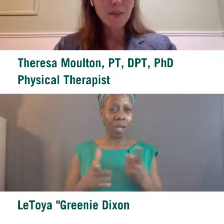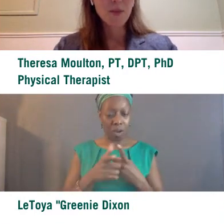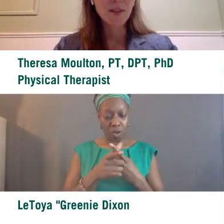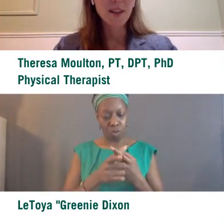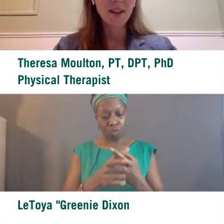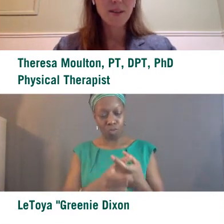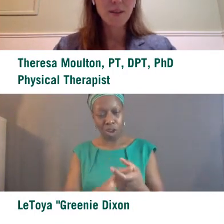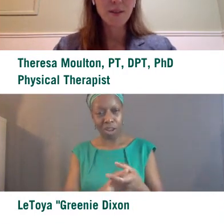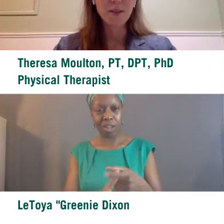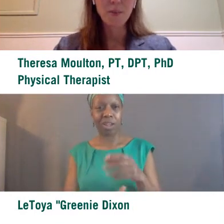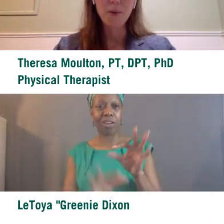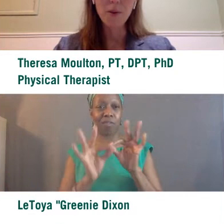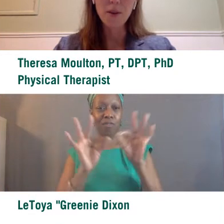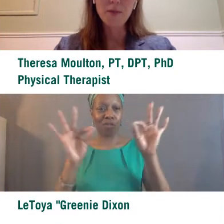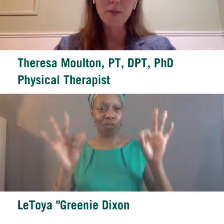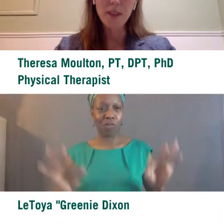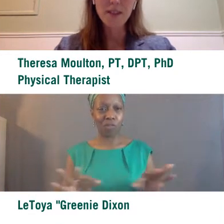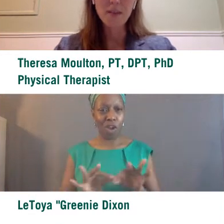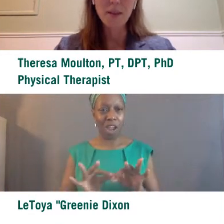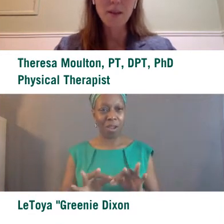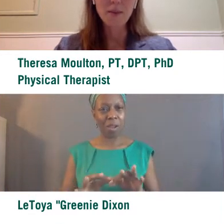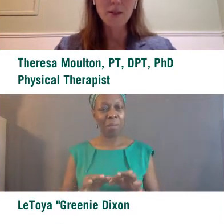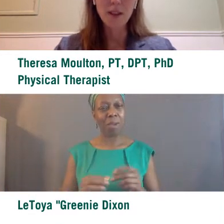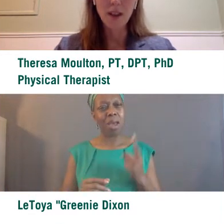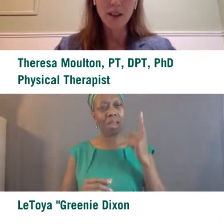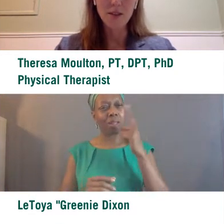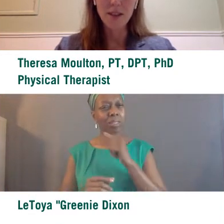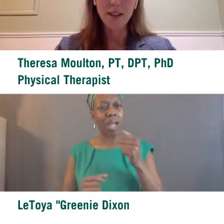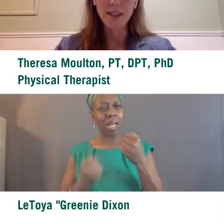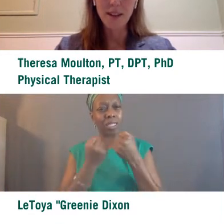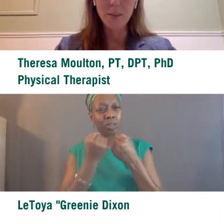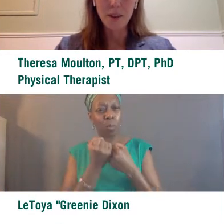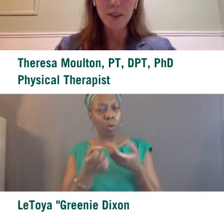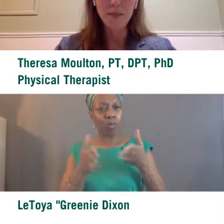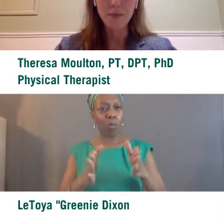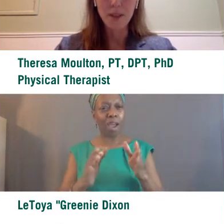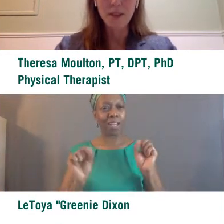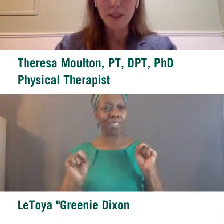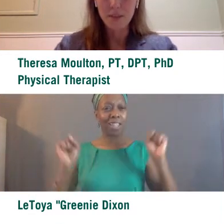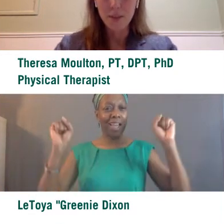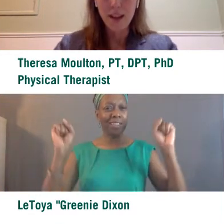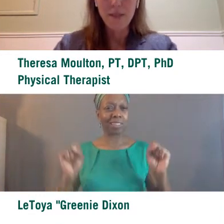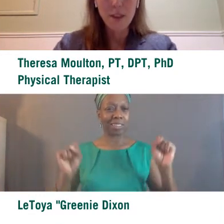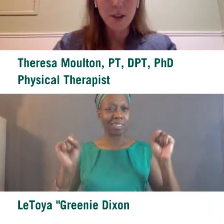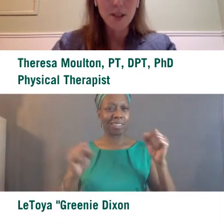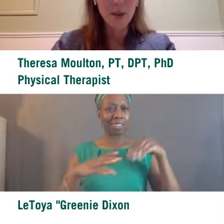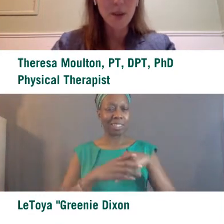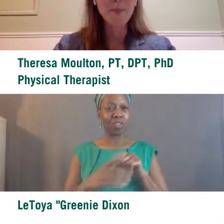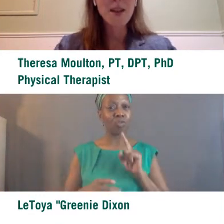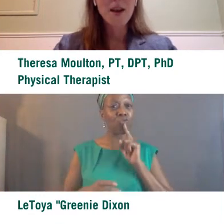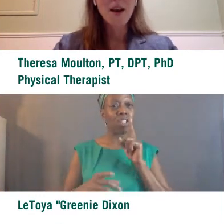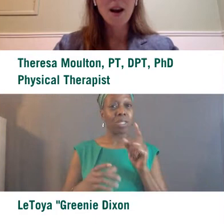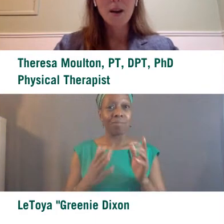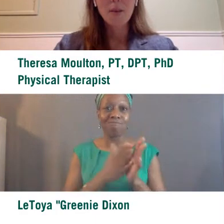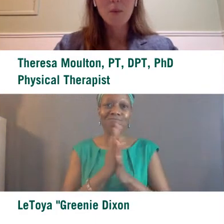So it's kind of a supportive way to be able to exercise in a pretty rigorous way, a vigorous way.